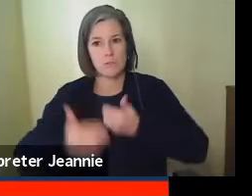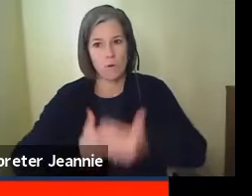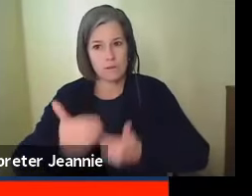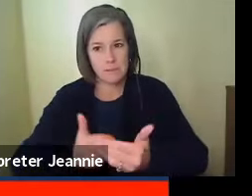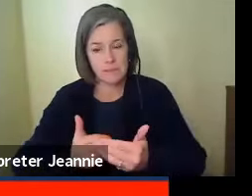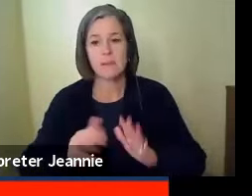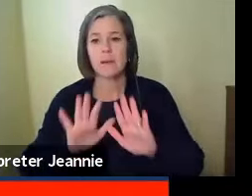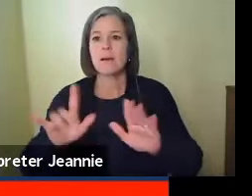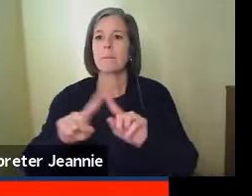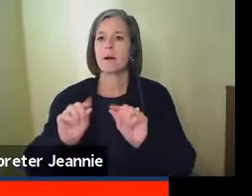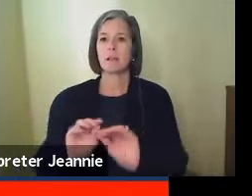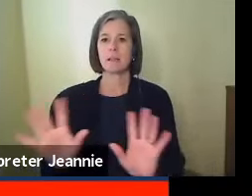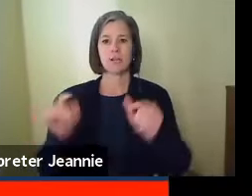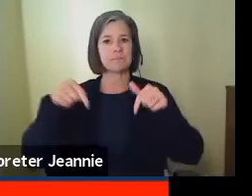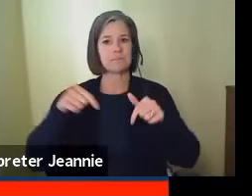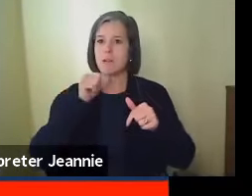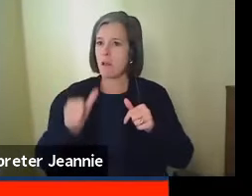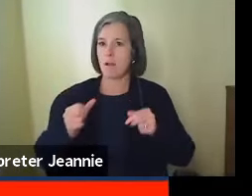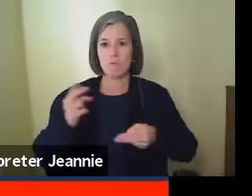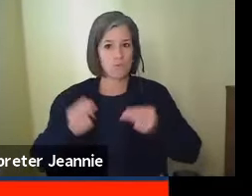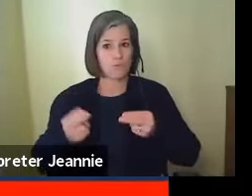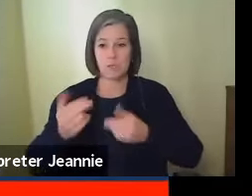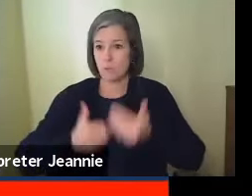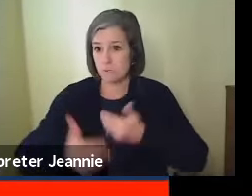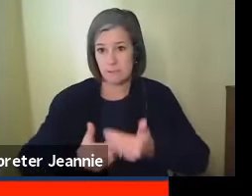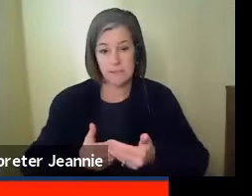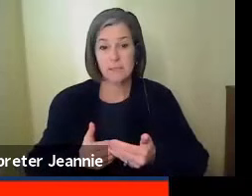that this has not been a rushed process. In fact, these vaccines have gone